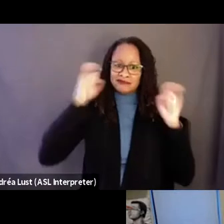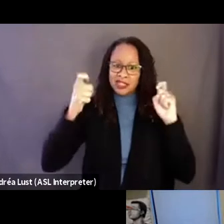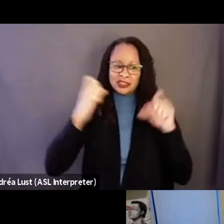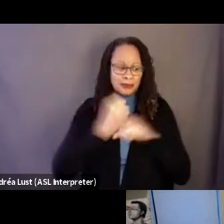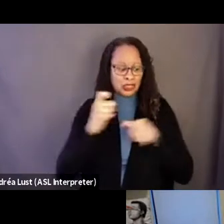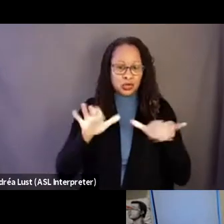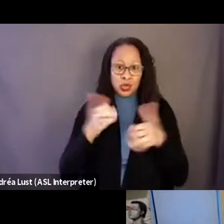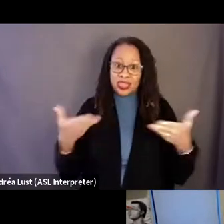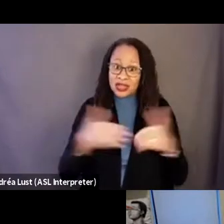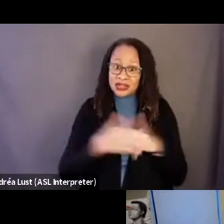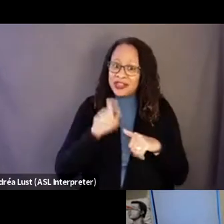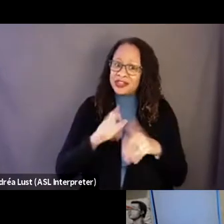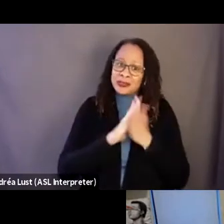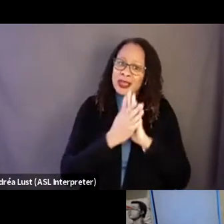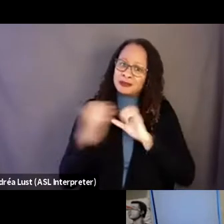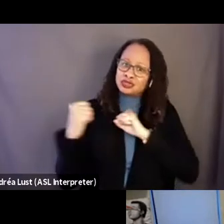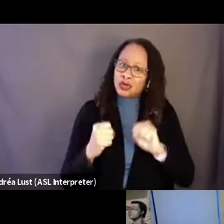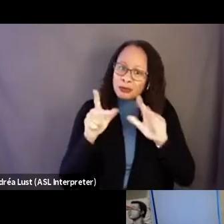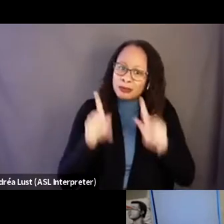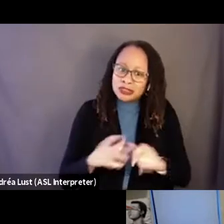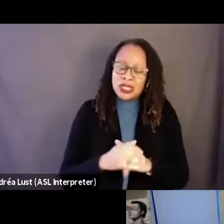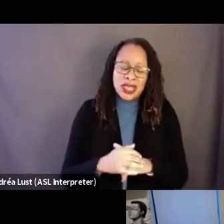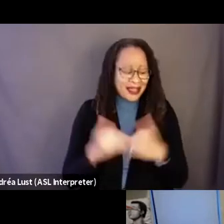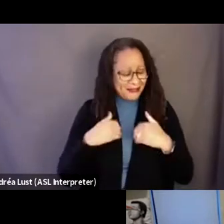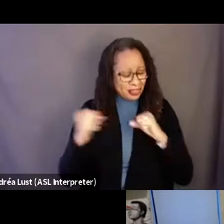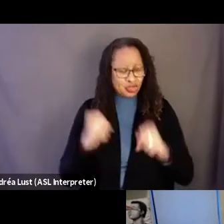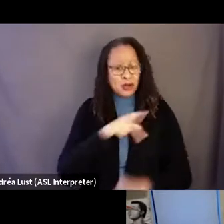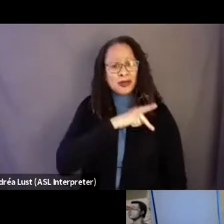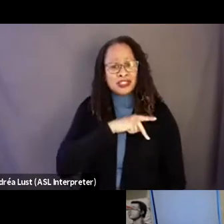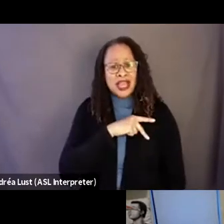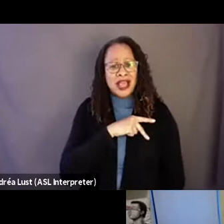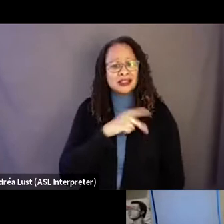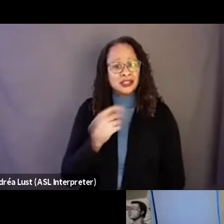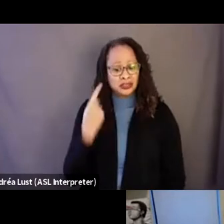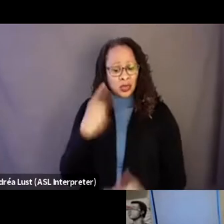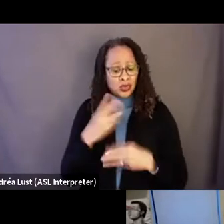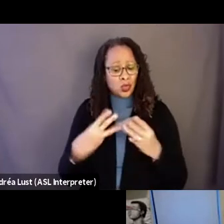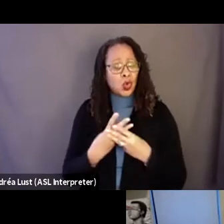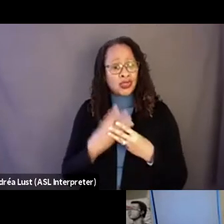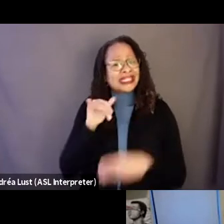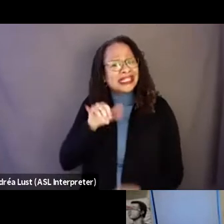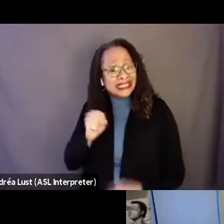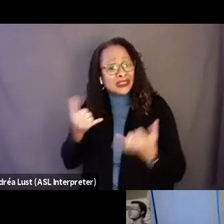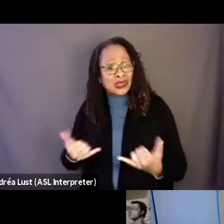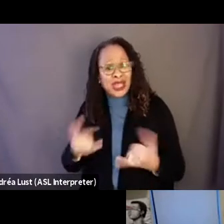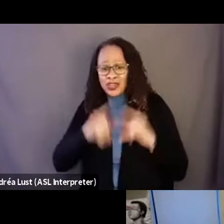You have to be a strong person to have a strong personality to understand what the world is today. And you can't let people brainwash you.